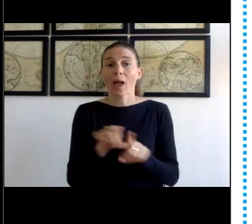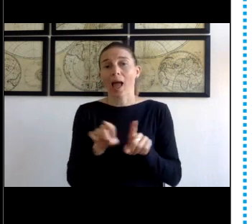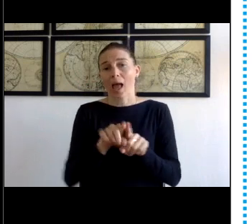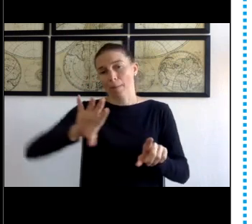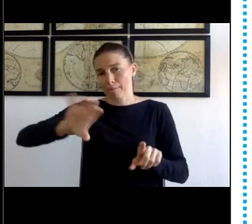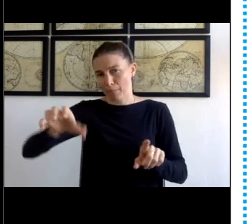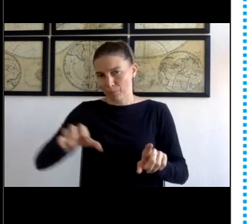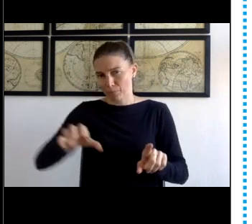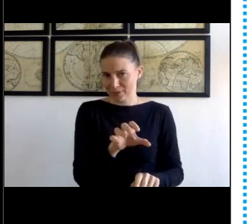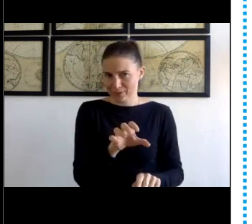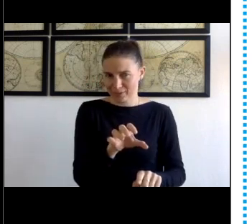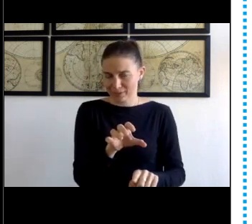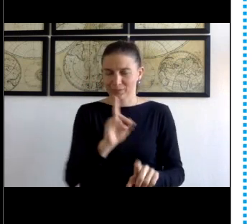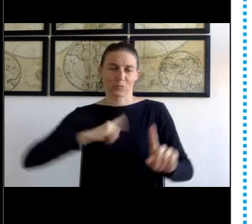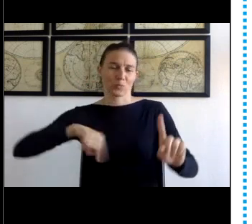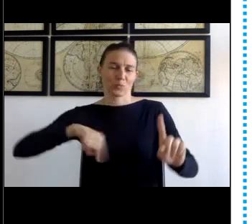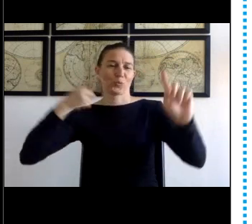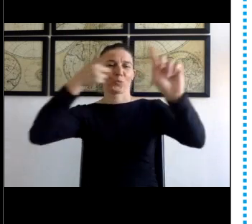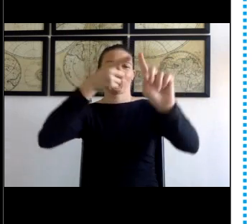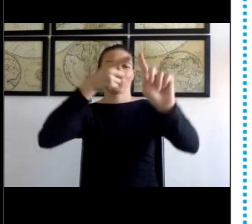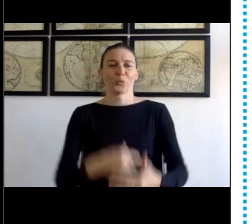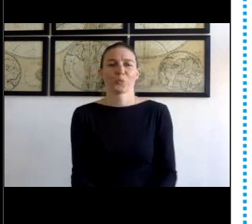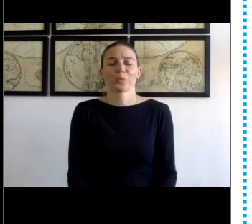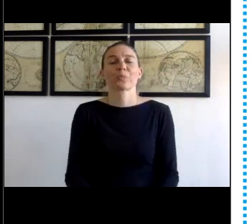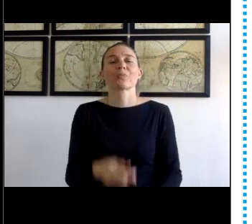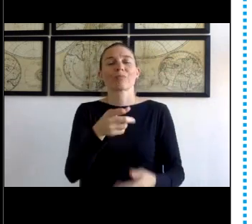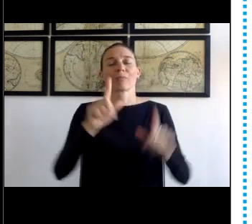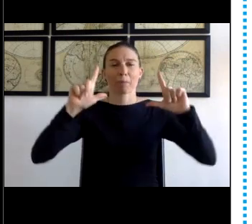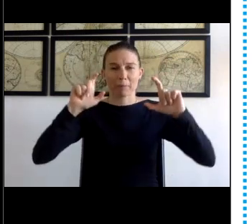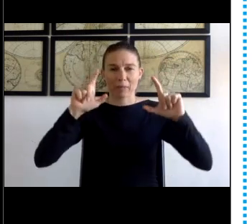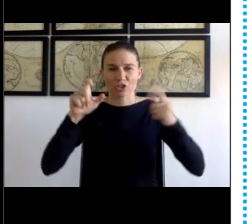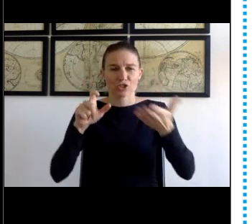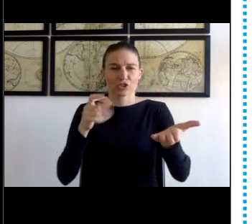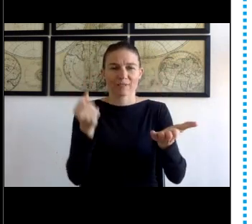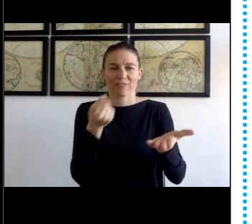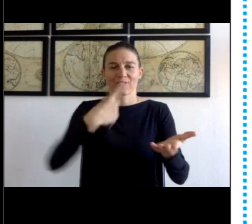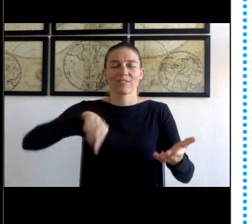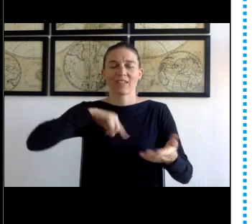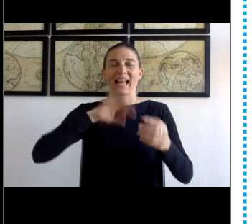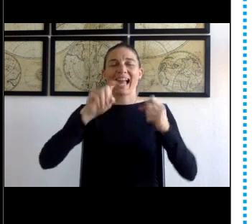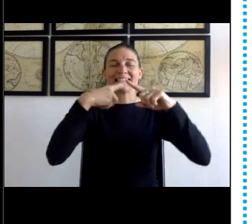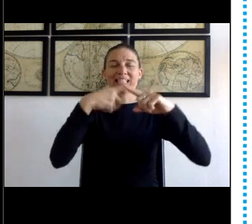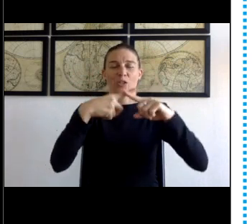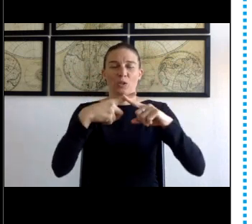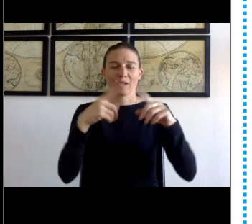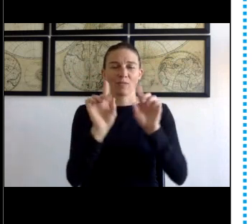Here you also have a picture of our Executive Committee which you can see on the left side of the slide.